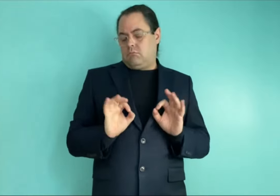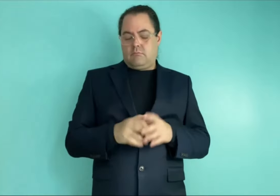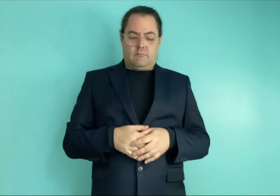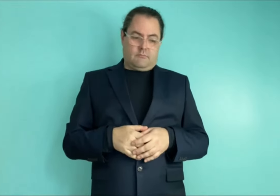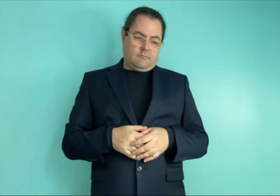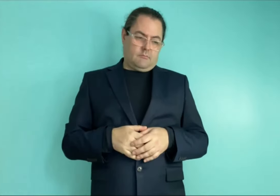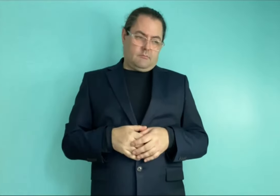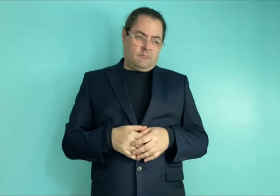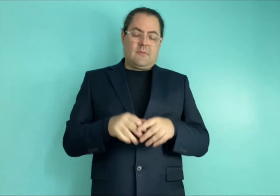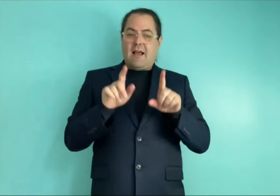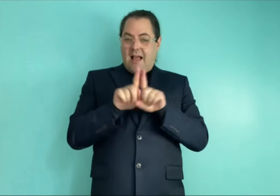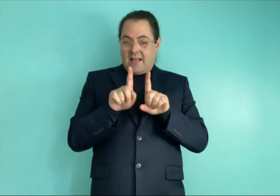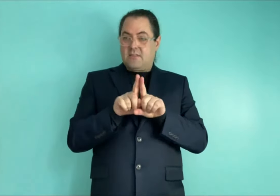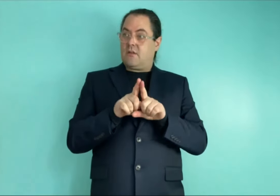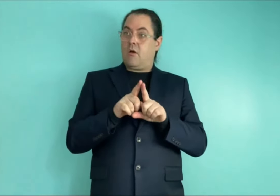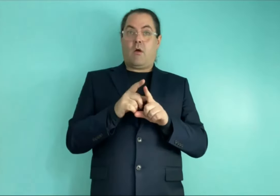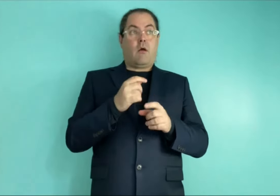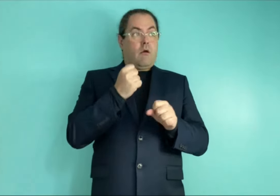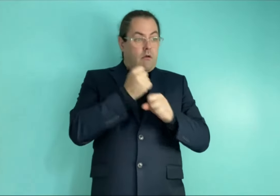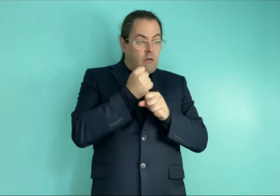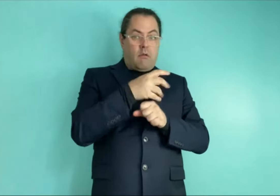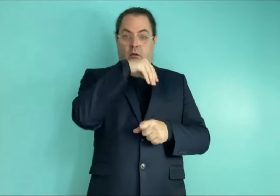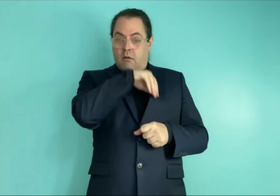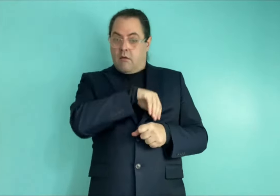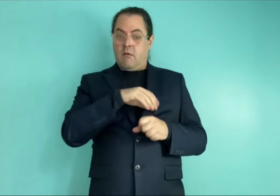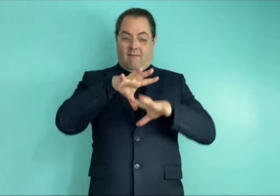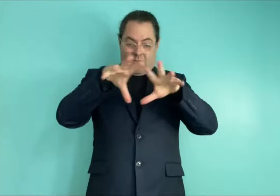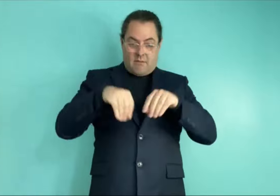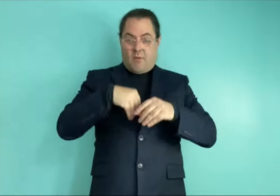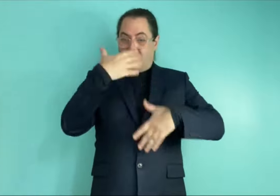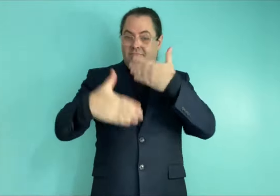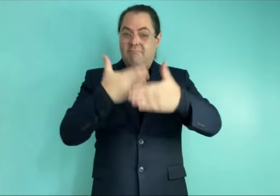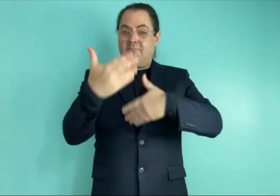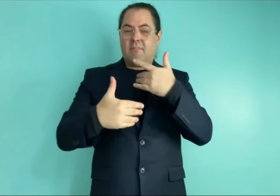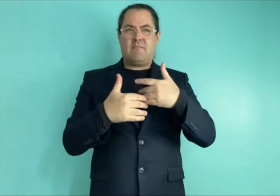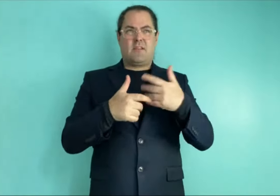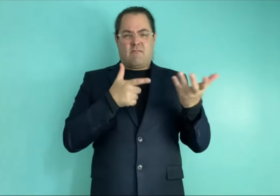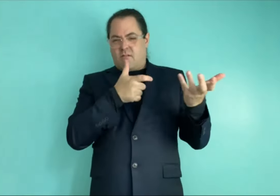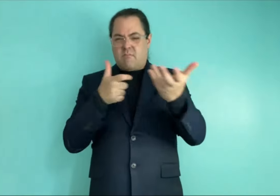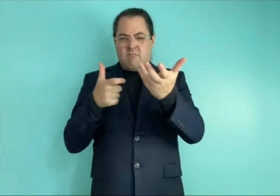to the piece of this continent because conflict in Africa case it connected to poverty, which